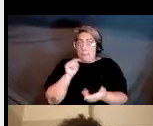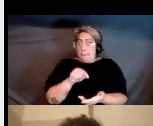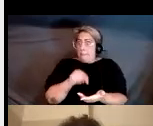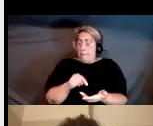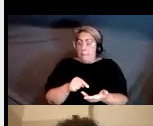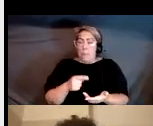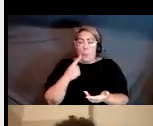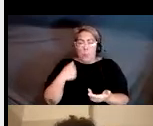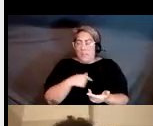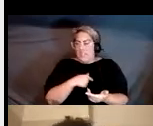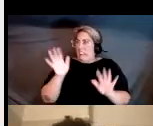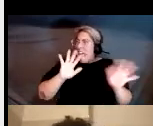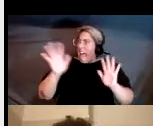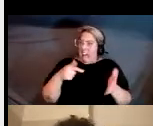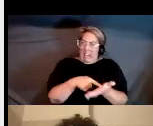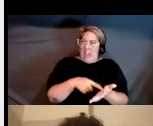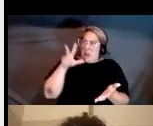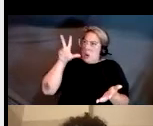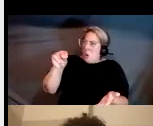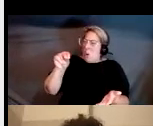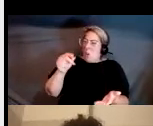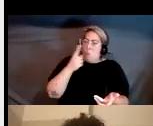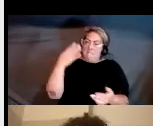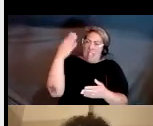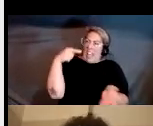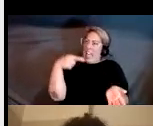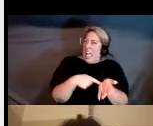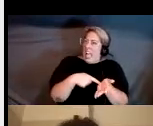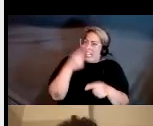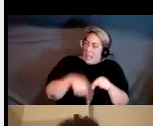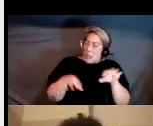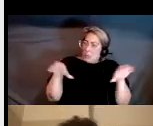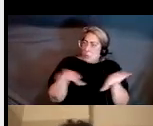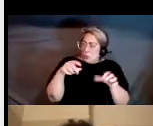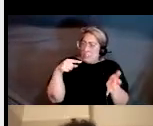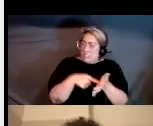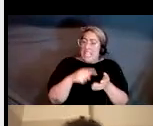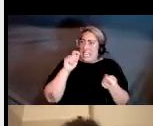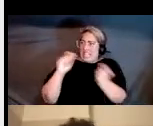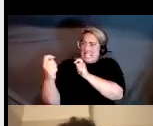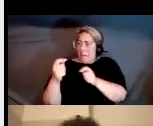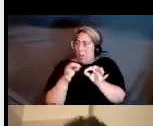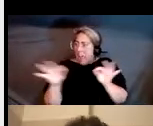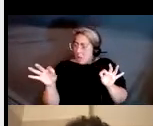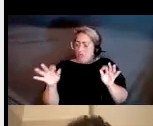operationally feasible. Can we suggest you write it in this way. They probably